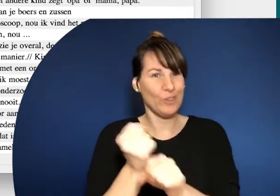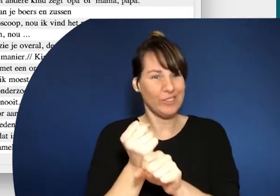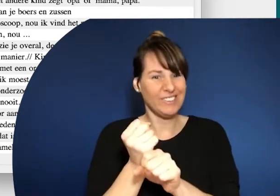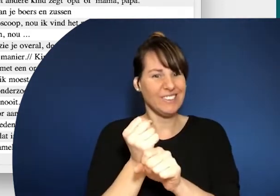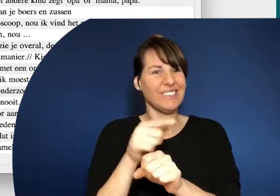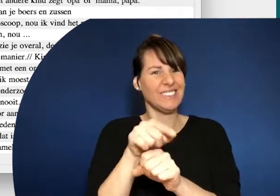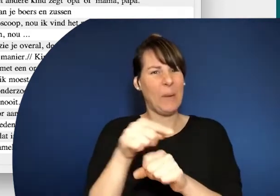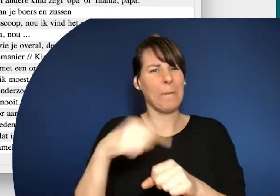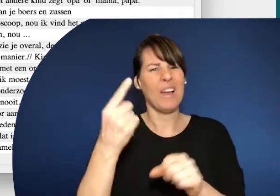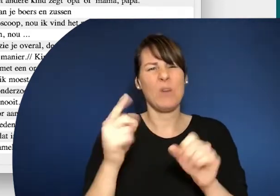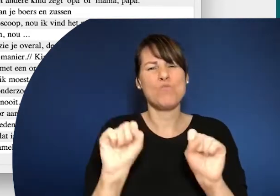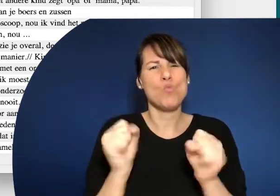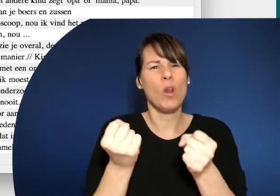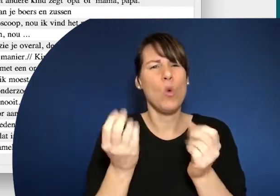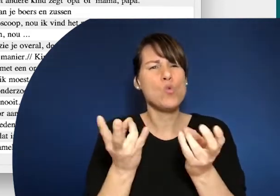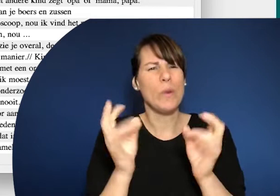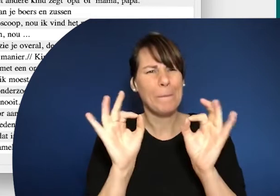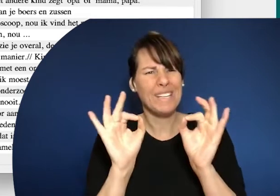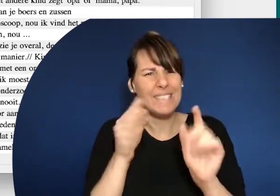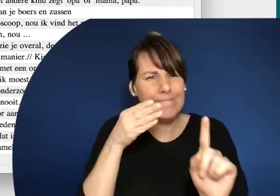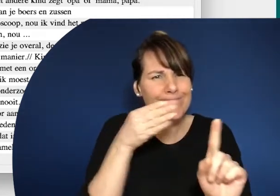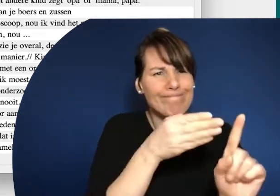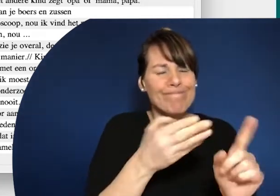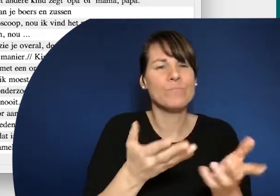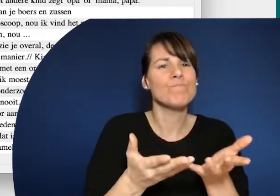it's a bit difficult to, you know, define it furthermore.